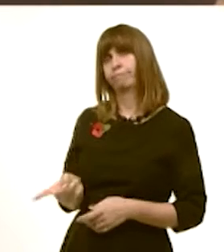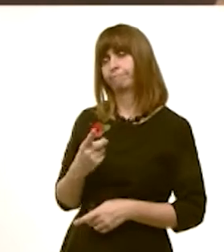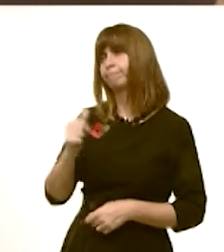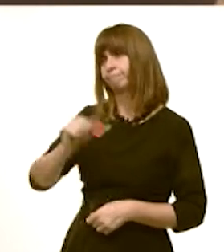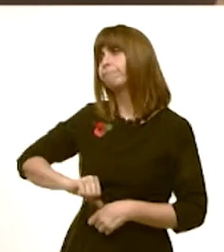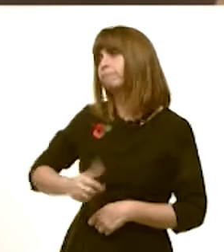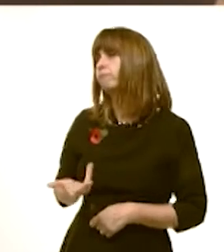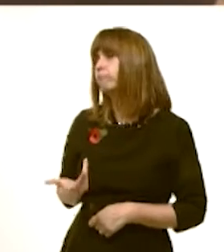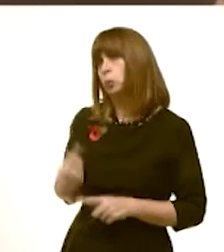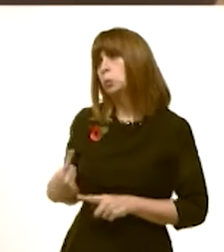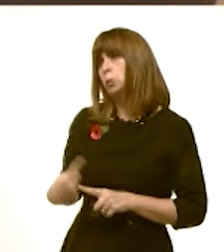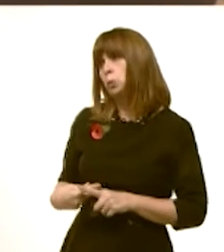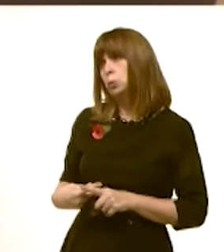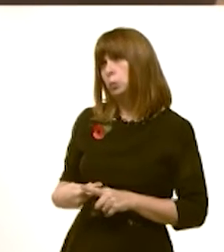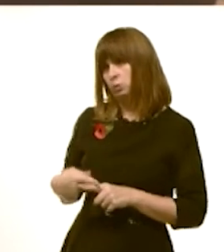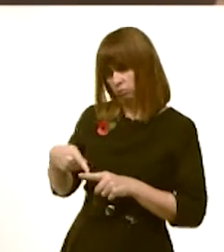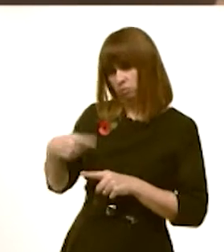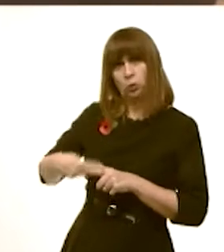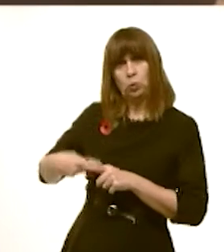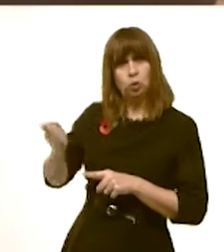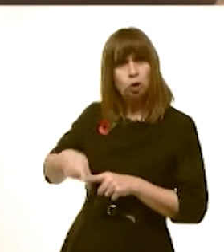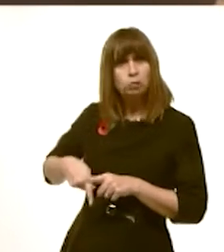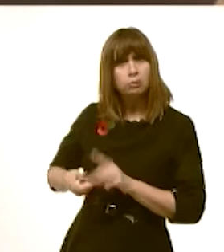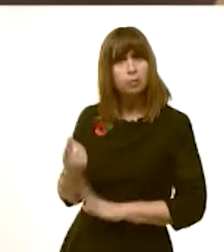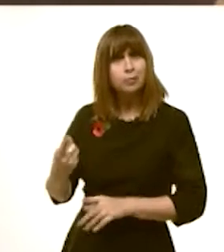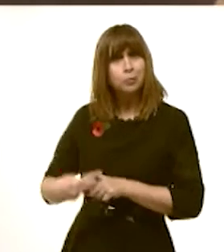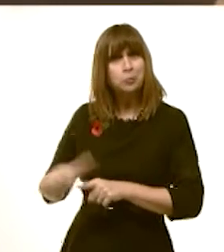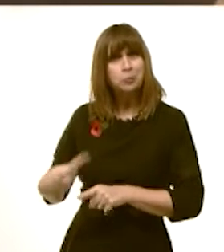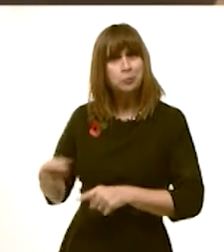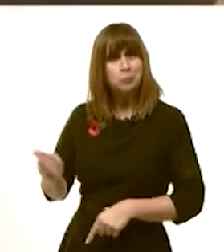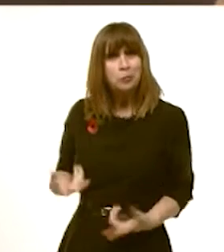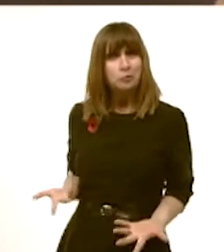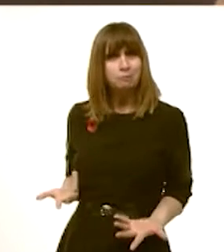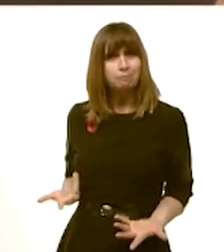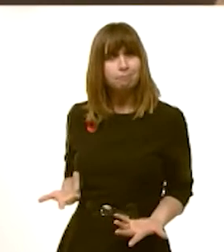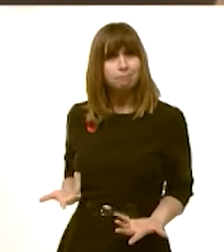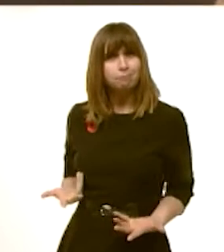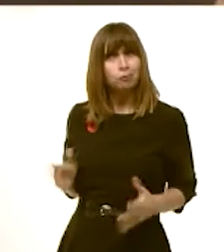ësooní, I would expect that surgery to happen, and not have to wait for a year.